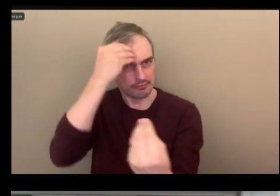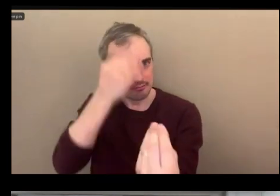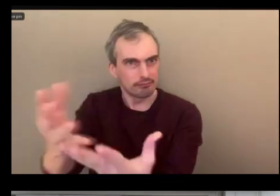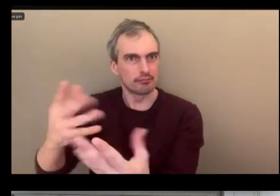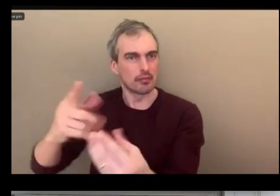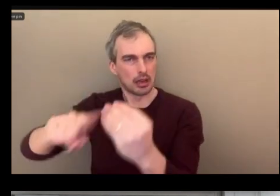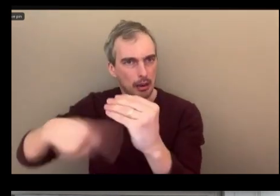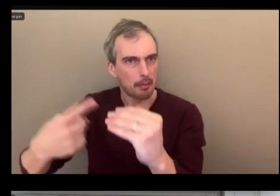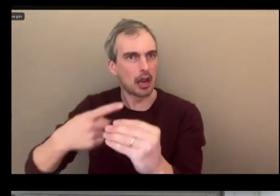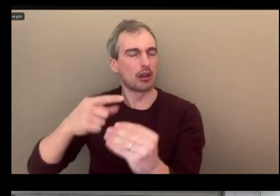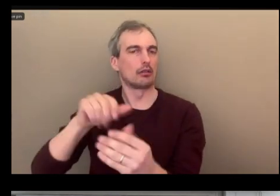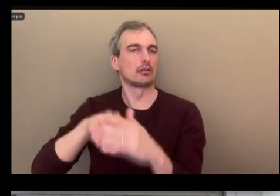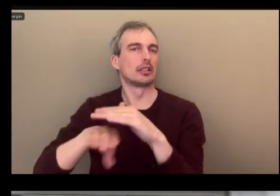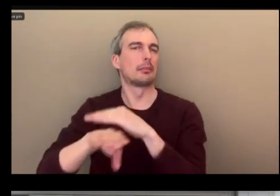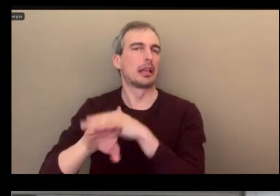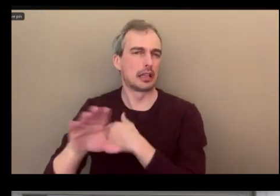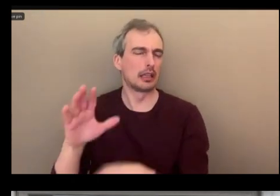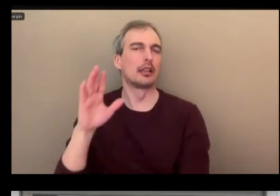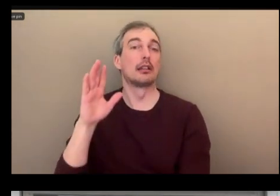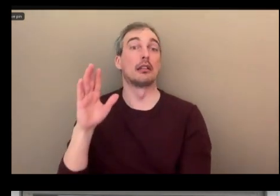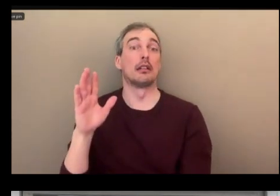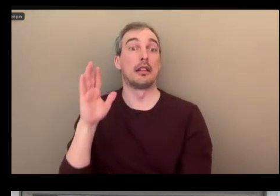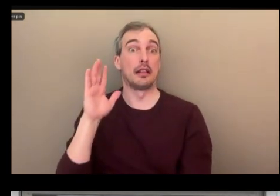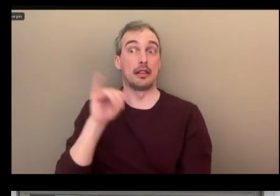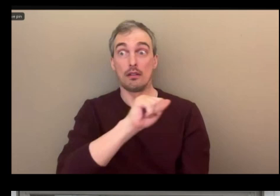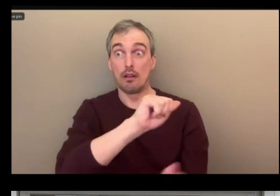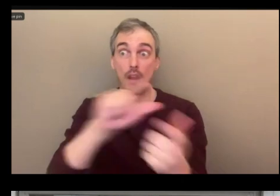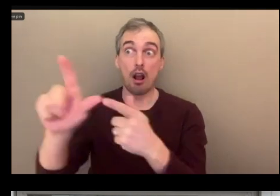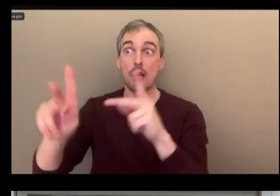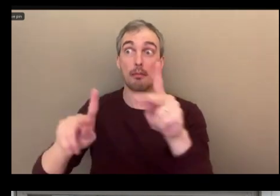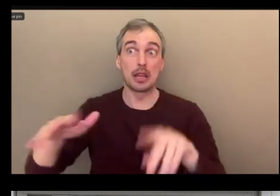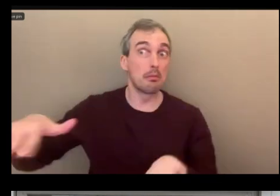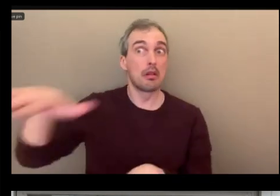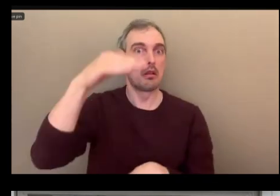So we do public speaking engagements from there, we do trainings from there, we do